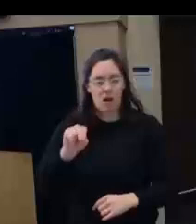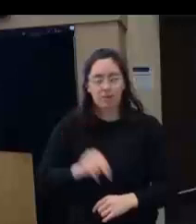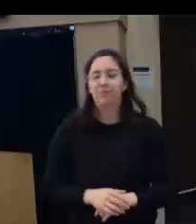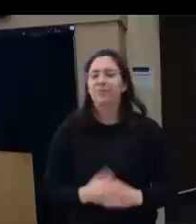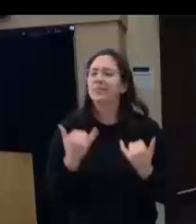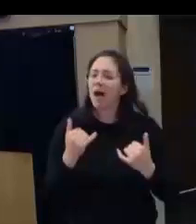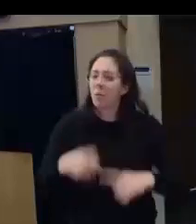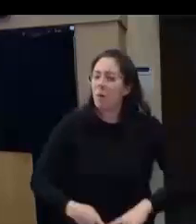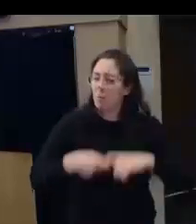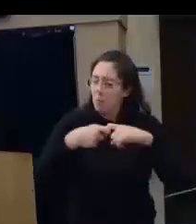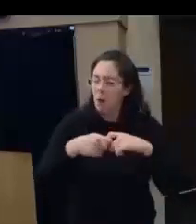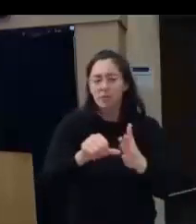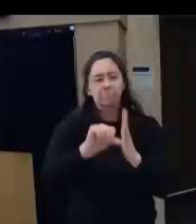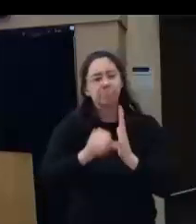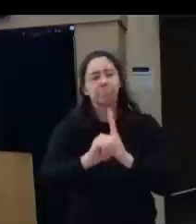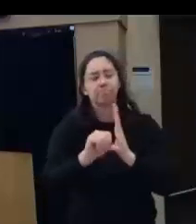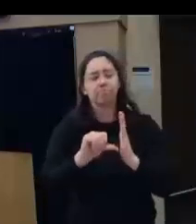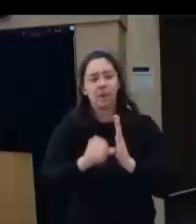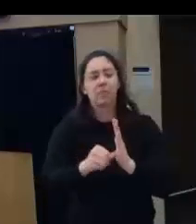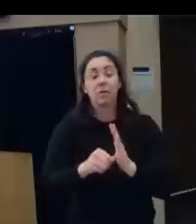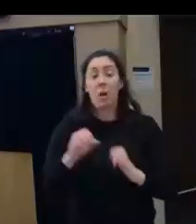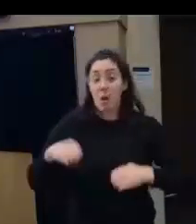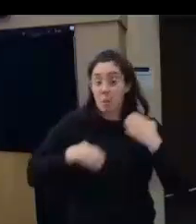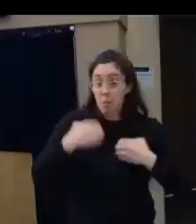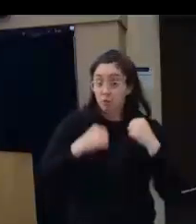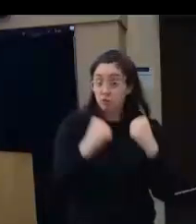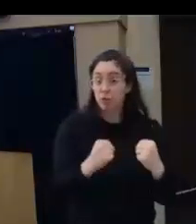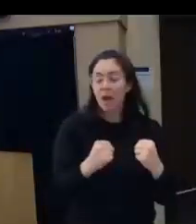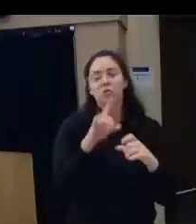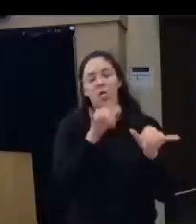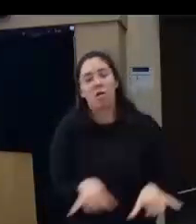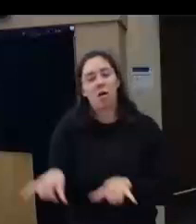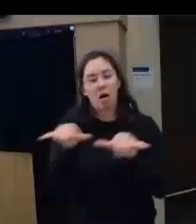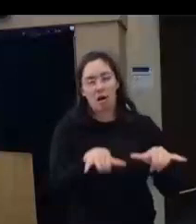for a moment and just emphasize that emotional strengths are also really really common and when I